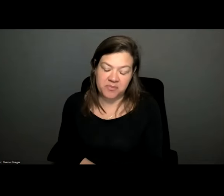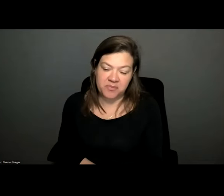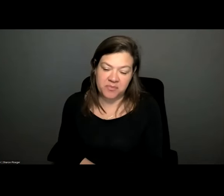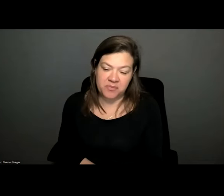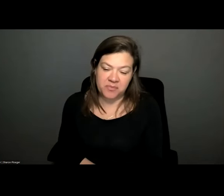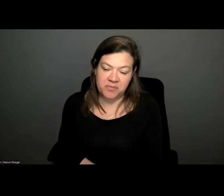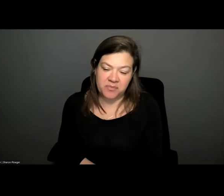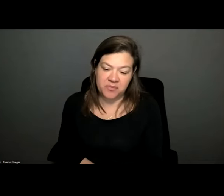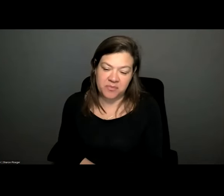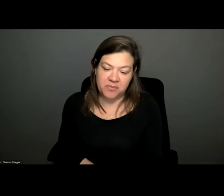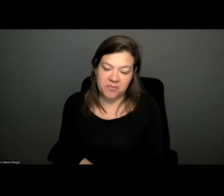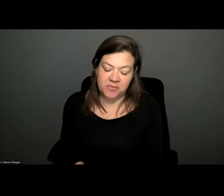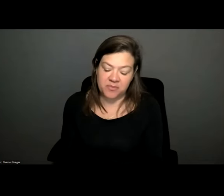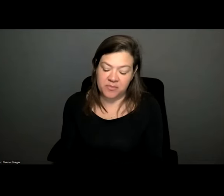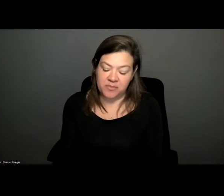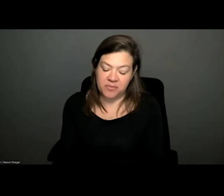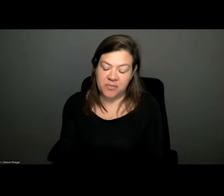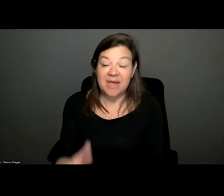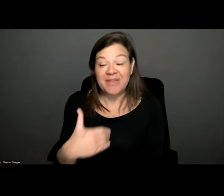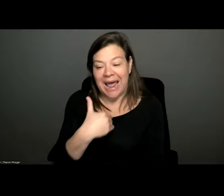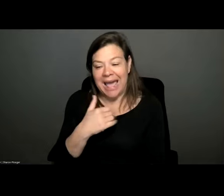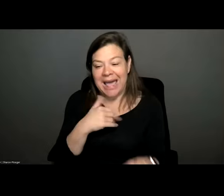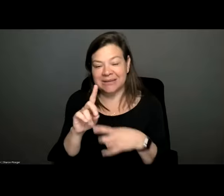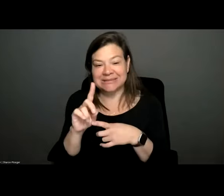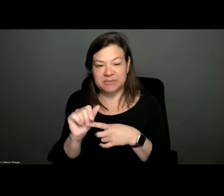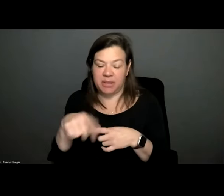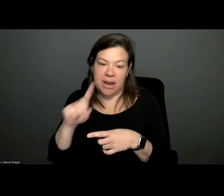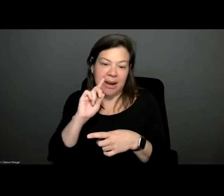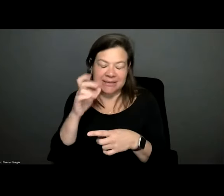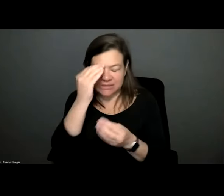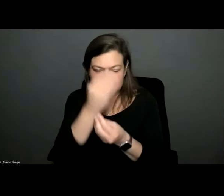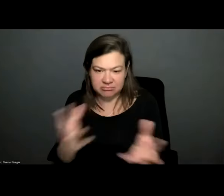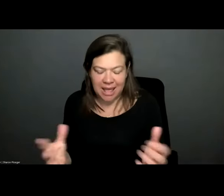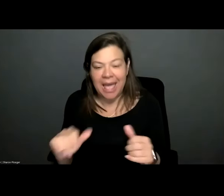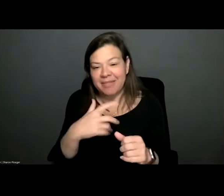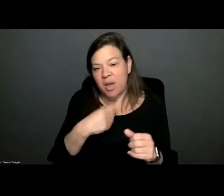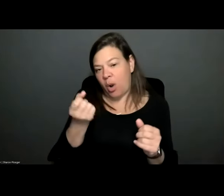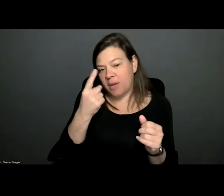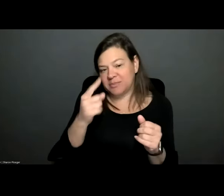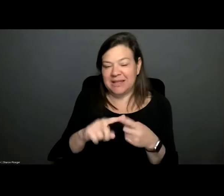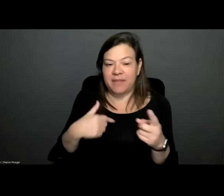that I had this disability that I hadn't disclosed, for one. And they were also upset that I had a guide dog with me.